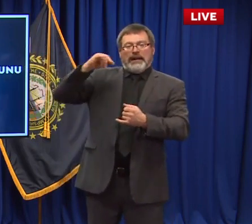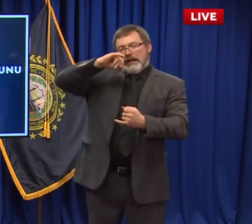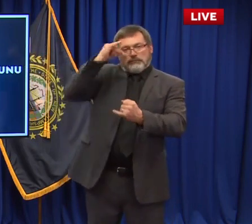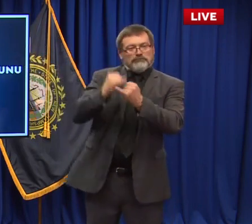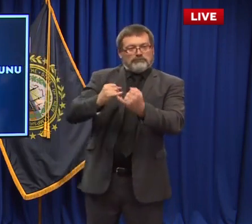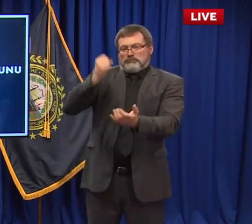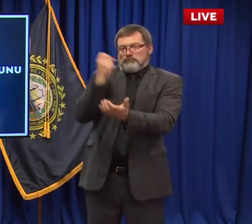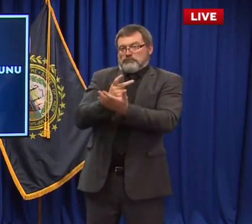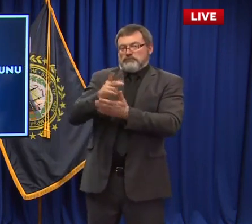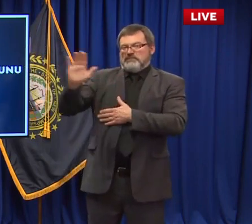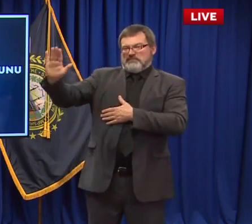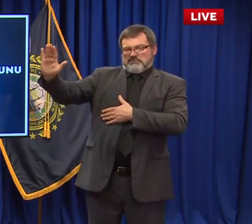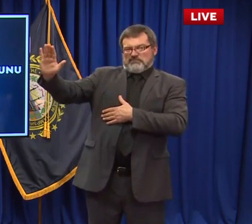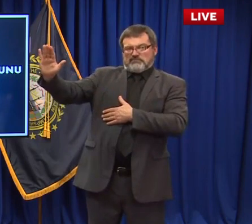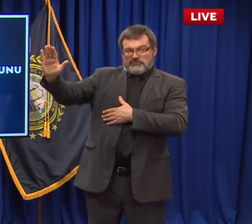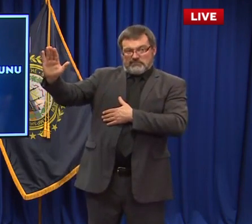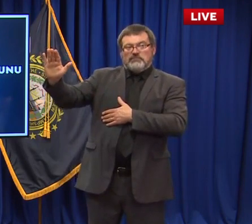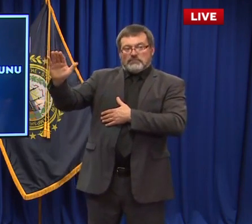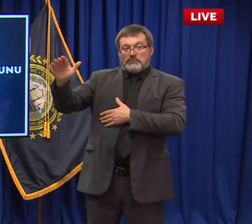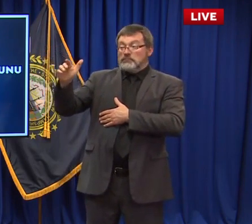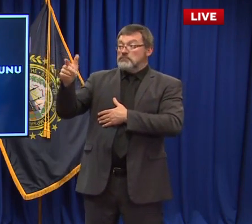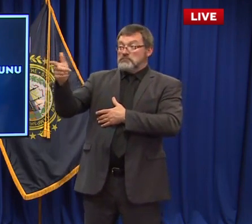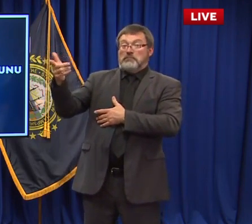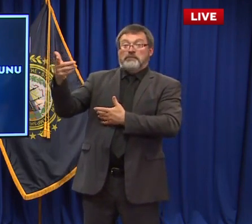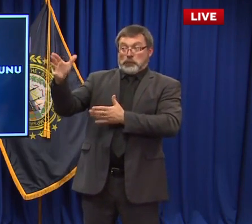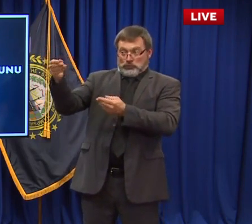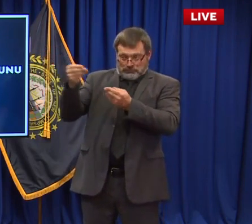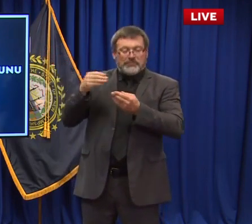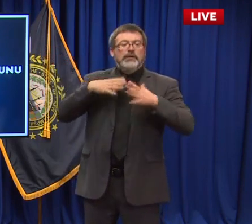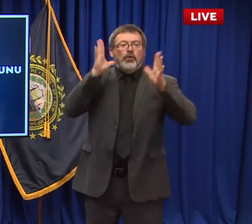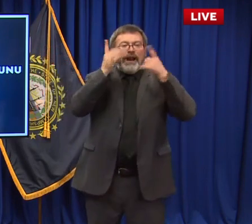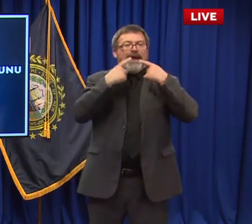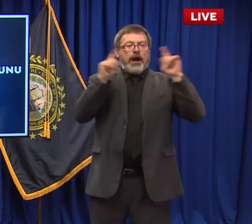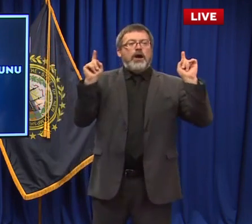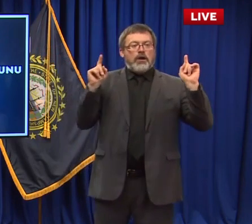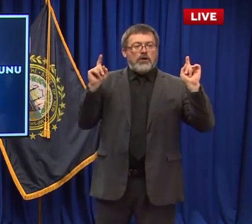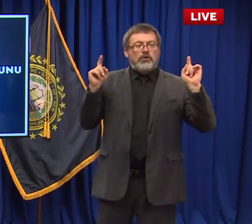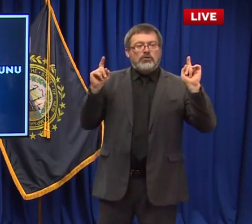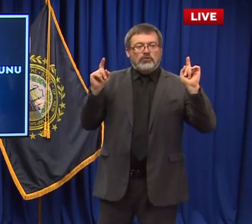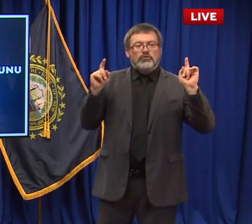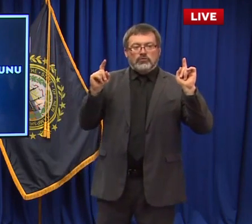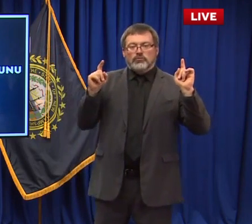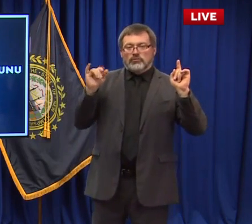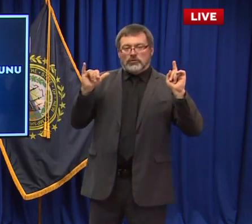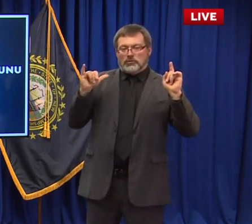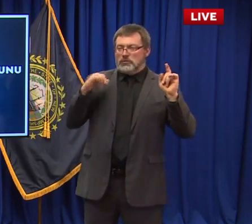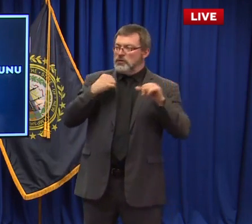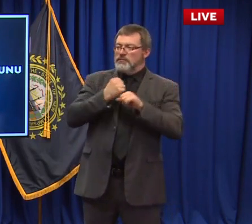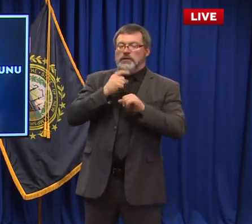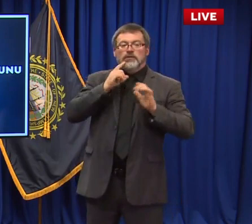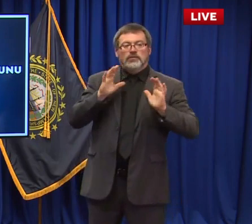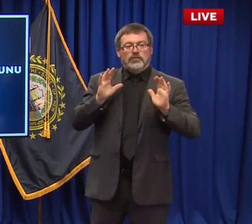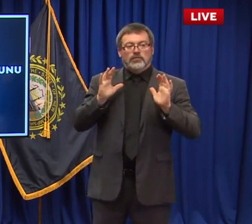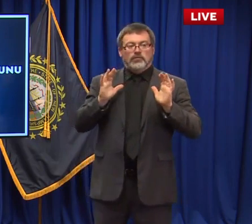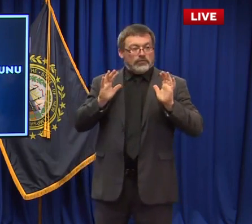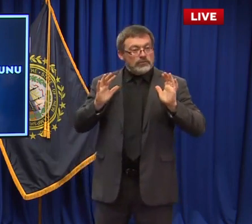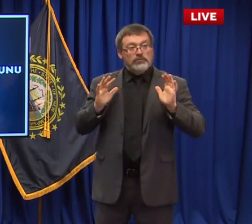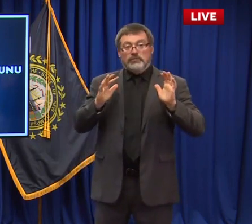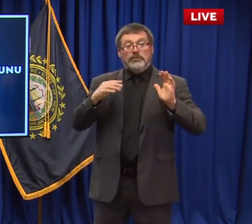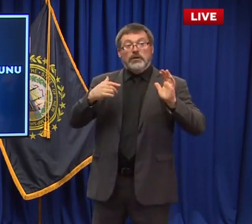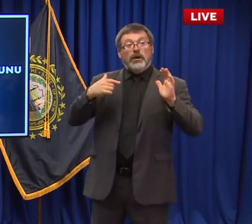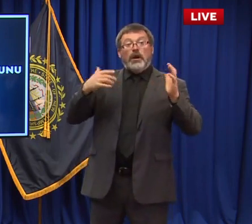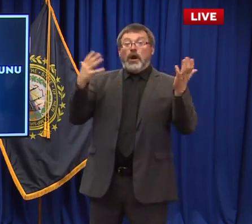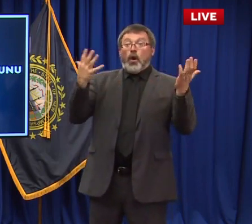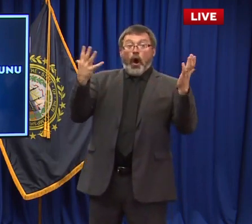WITH THE PUBLIC HEALTH AS ONE OF THE FINAL REVIEWERS, IF YOU WILL, TO MAKE SURE WHAT IS BEING RECOMMENDED LINES UP WITH PUBLIC HEALTH AND SAFETY.